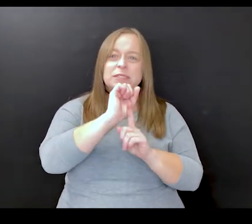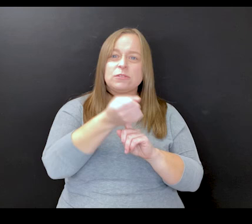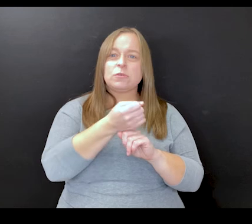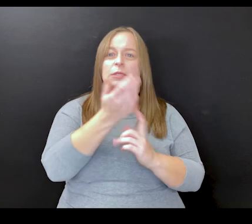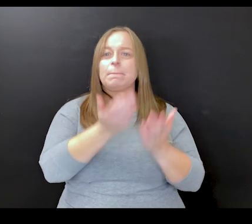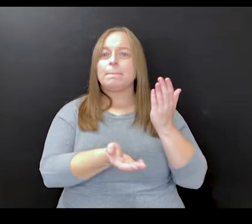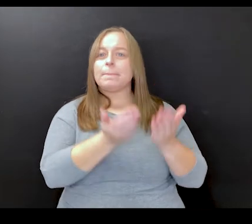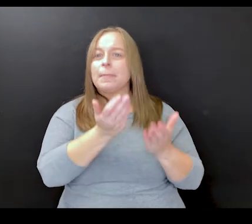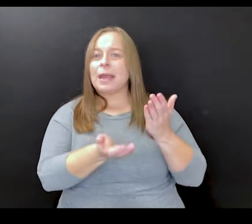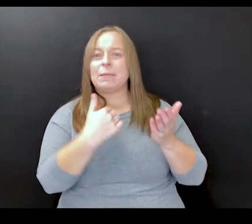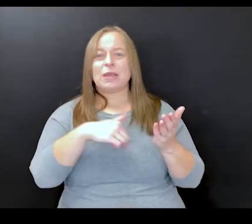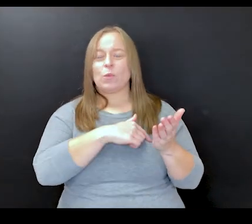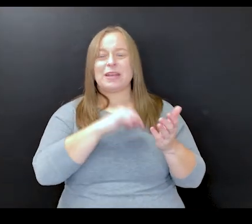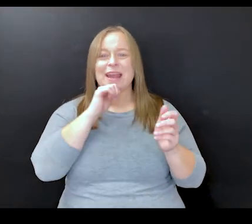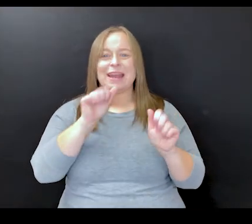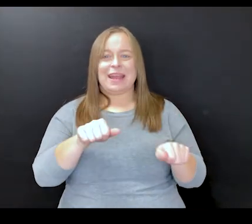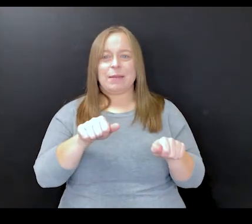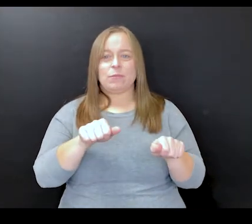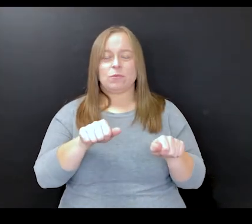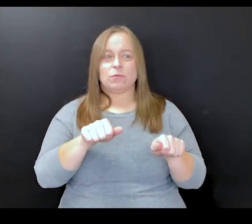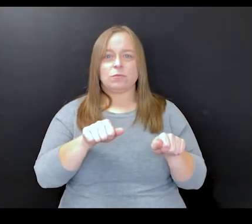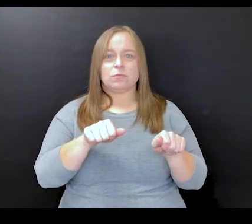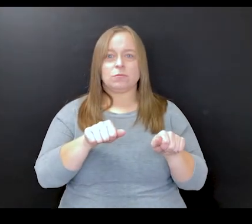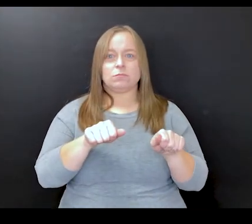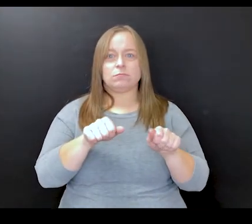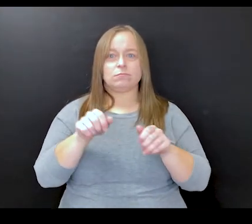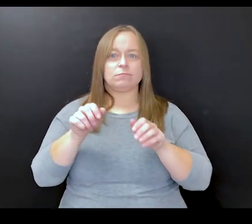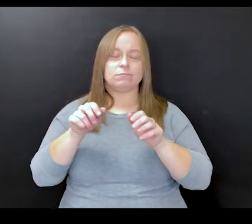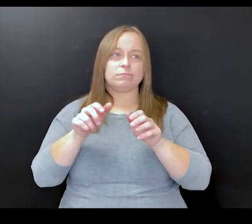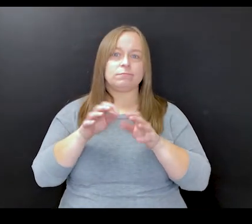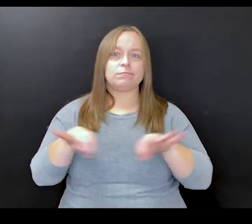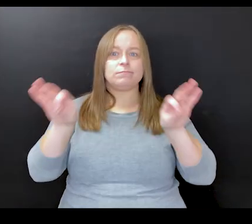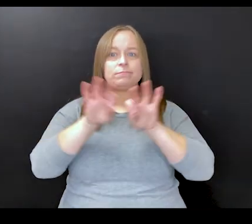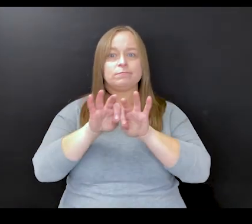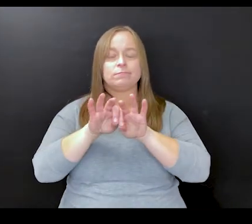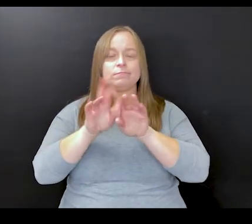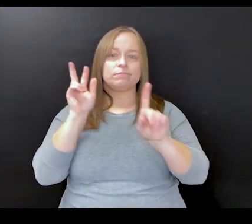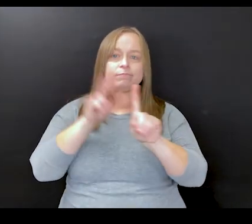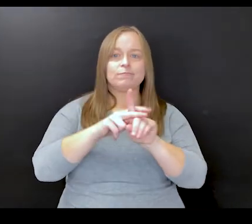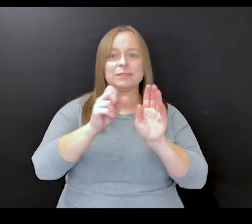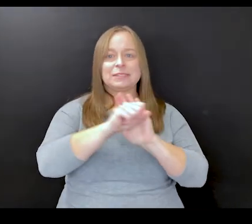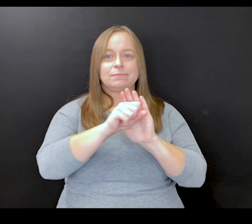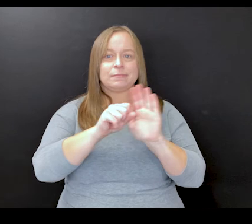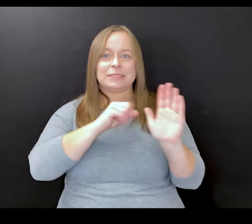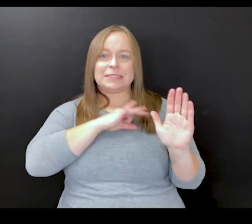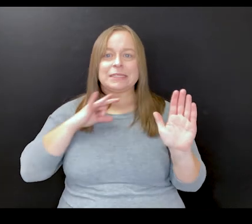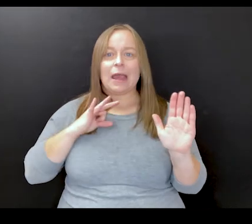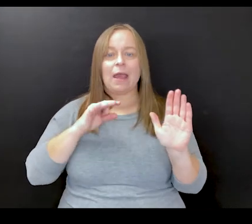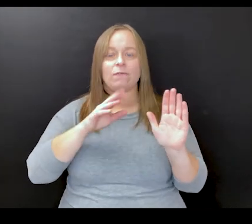where maybe we are not able to devote significant resources for a particular matter,